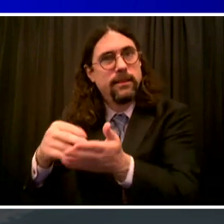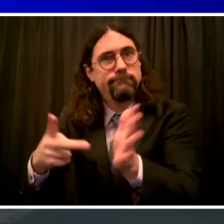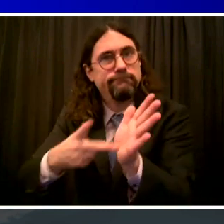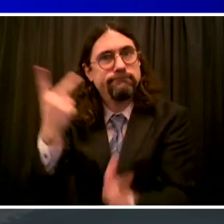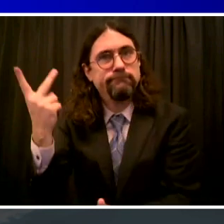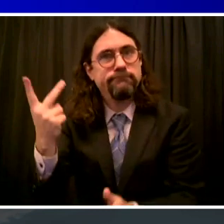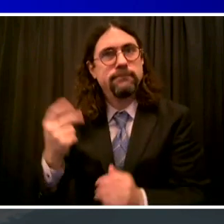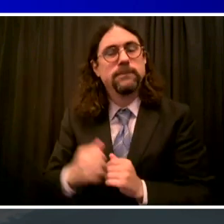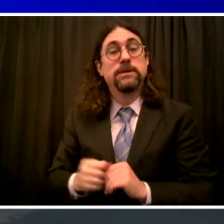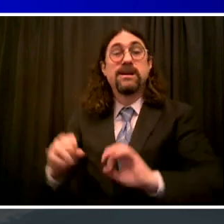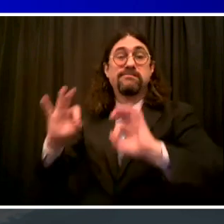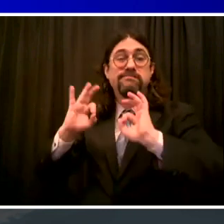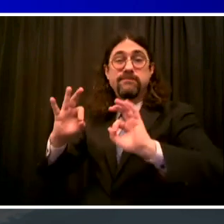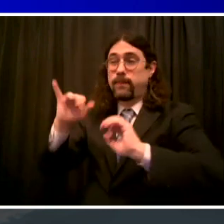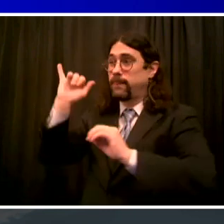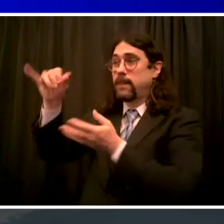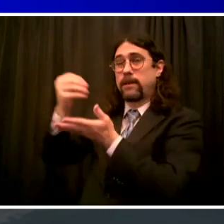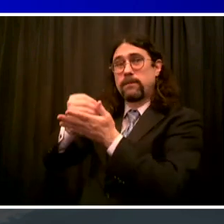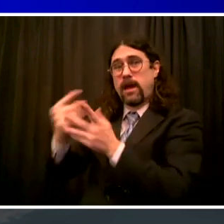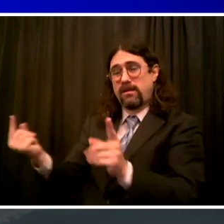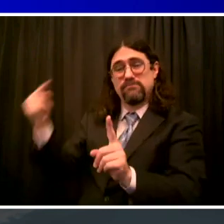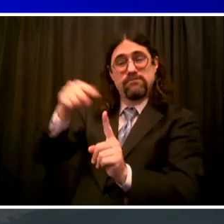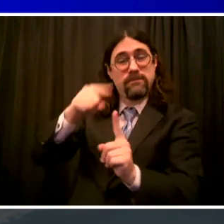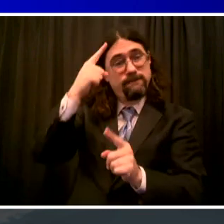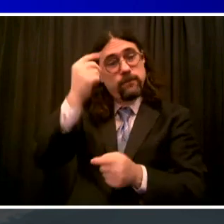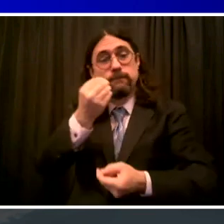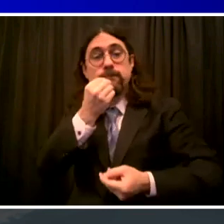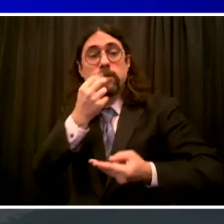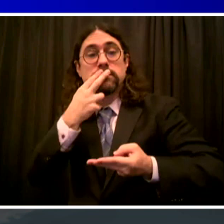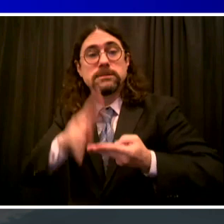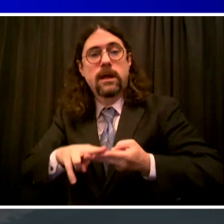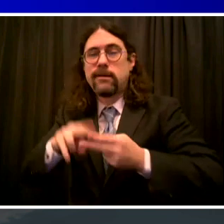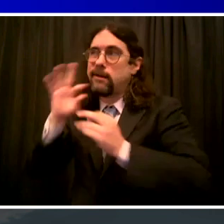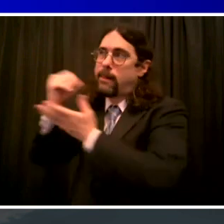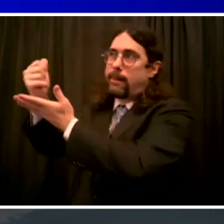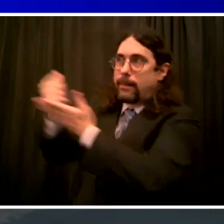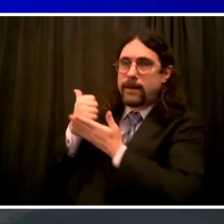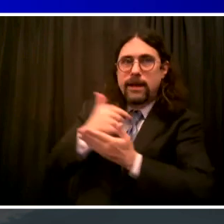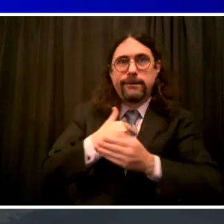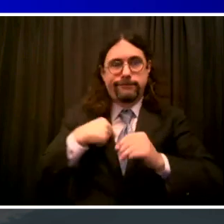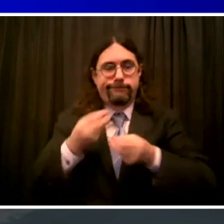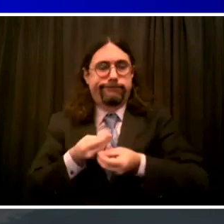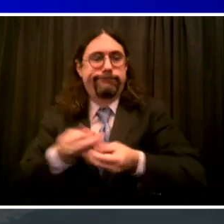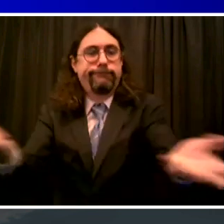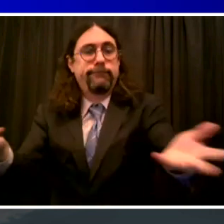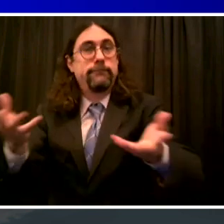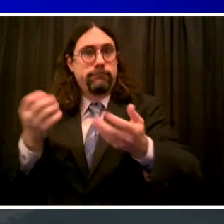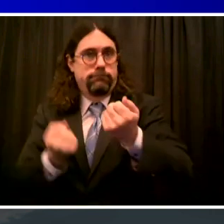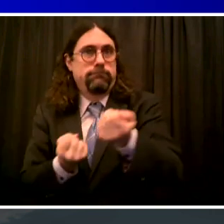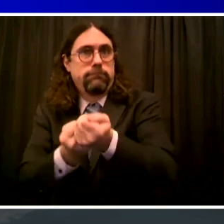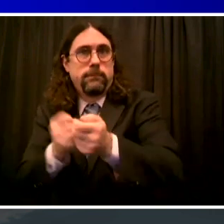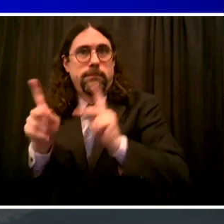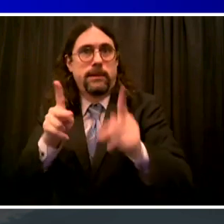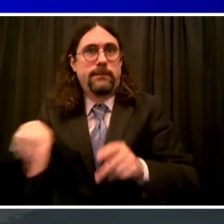GOVERNMENT HRTOGHU THE S.N.A.P. BENEFIT IS CRUCIAL. AND MORE WILL B E AVAILABLE TO NEW YORKERS